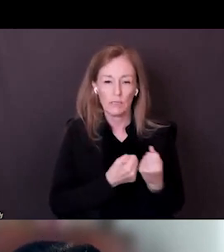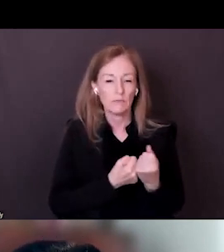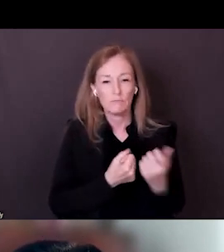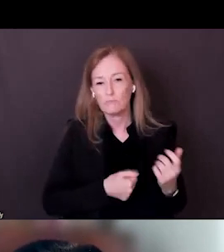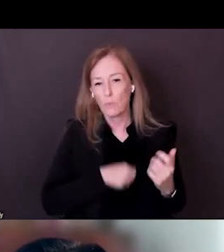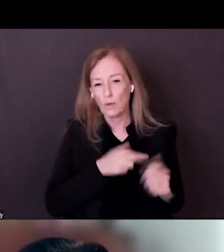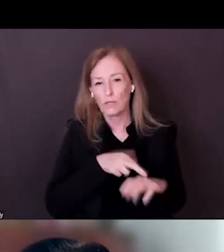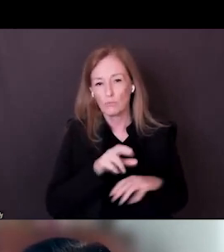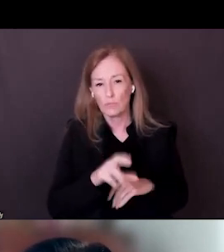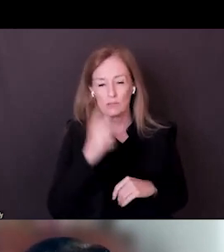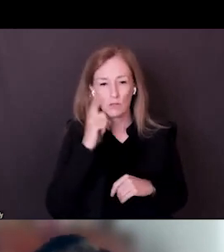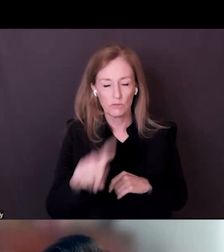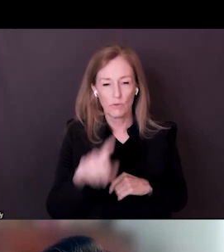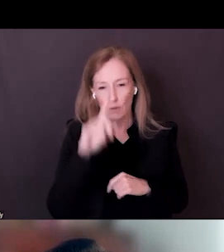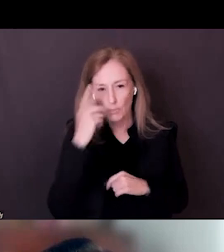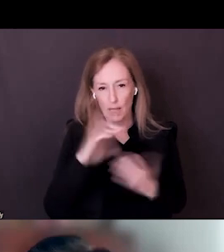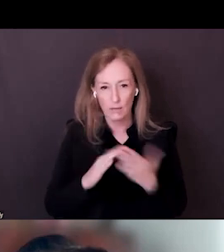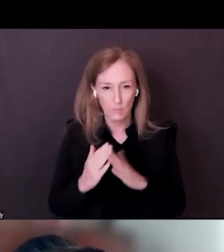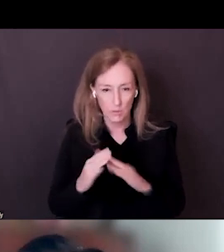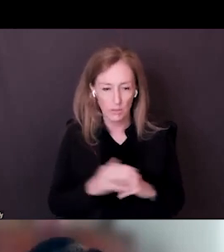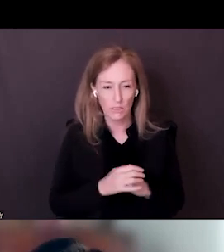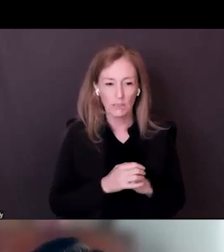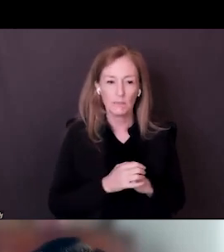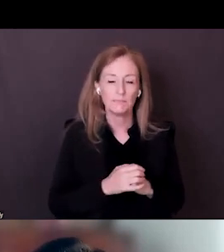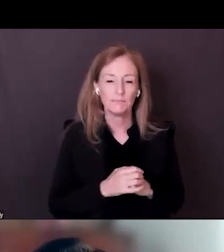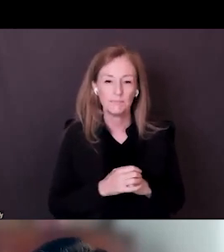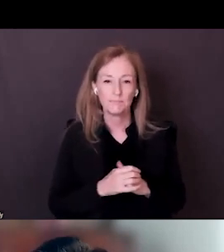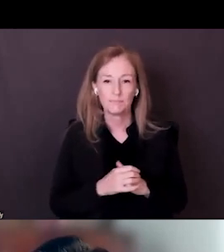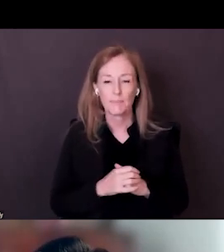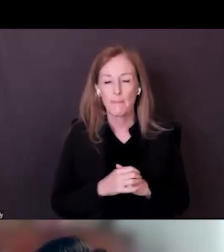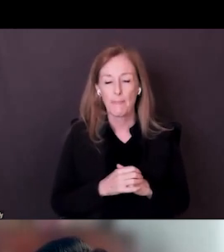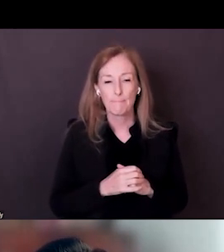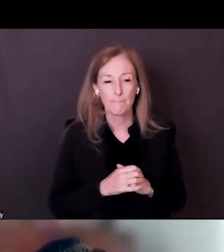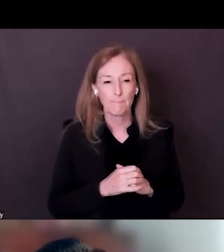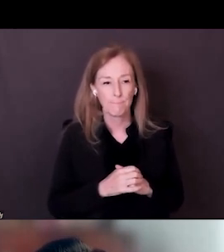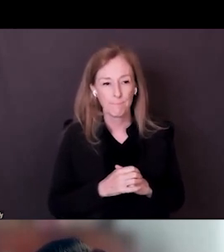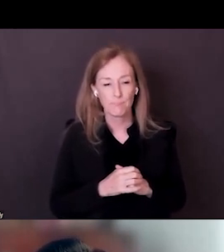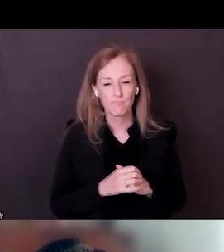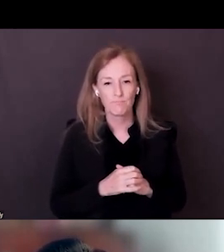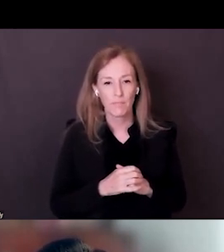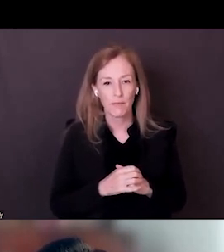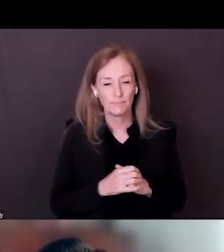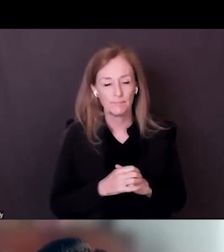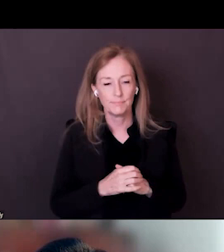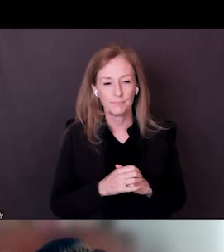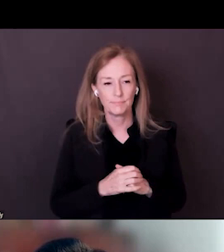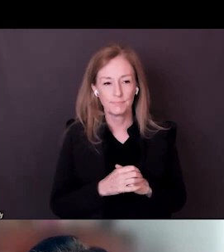PARTNERSHIP IN CRISIS INTERVENTION AND PREVENTION.